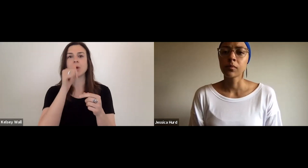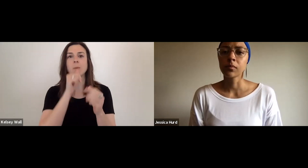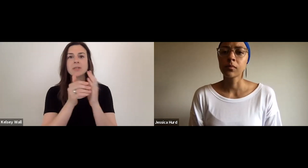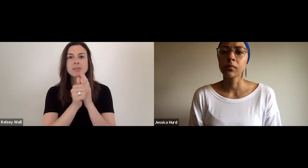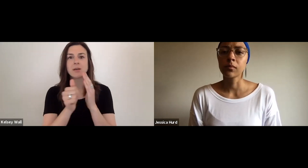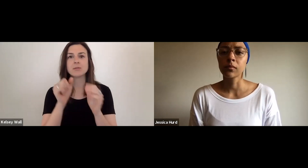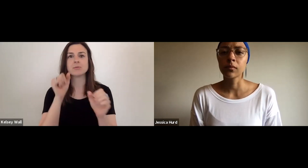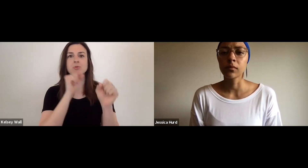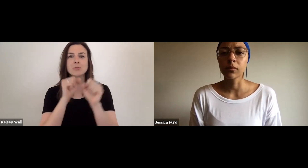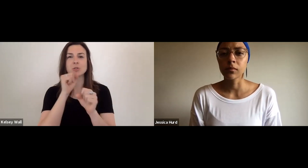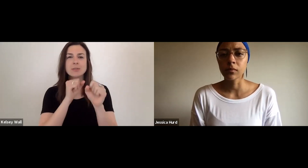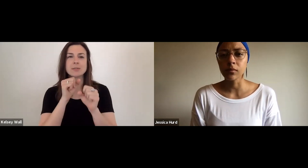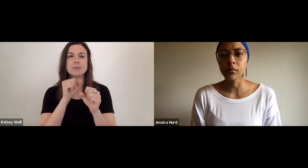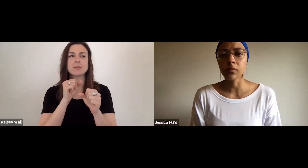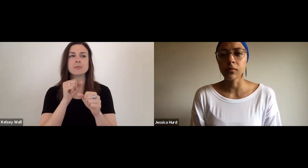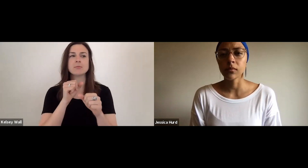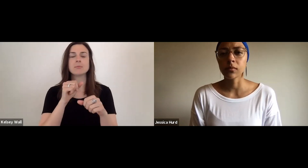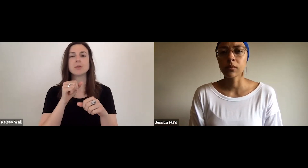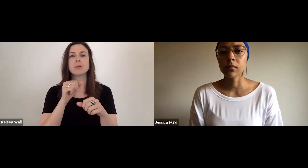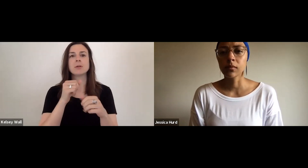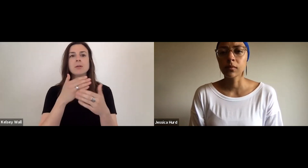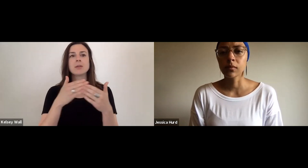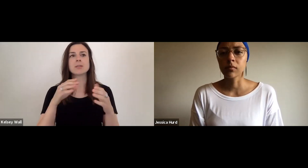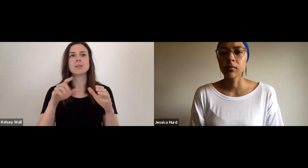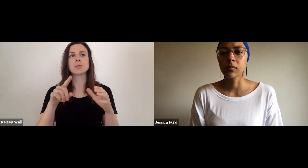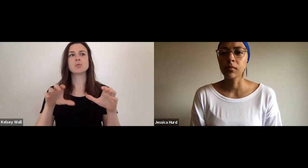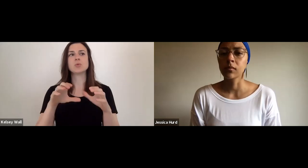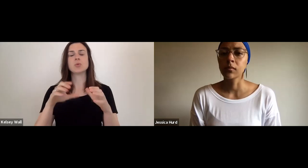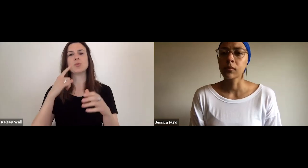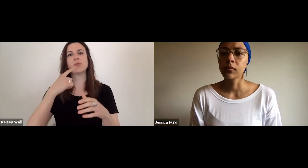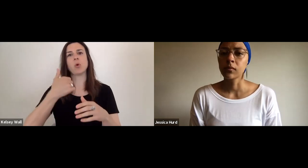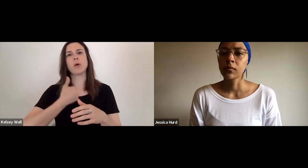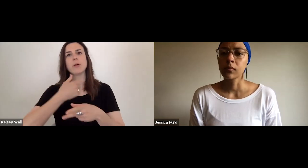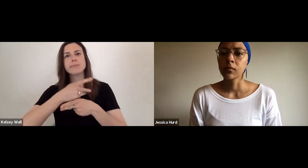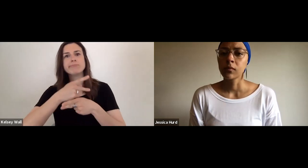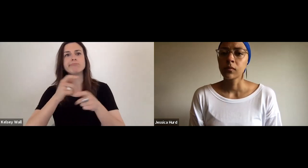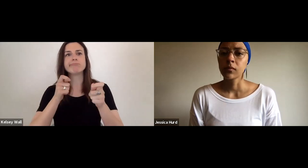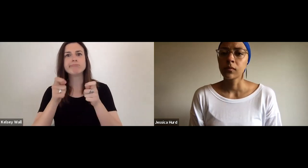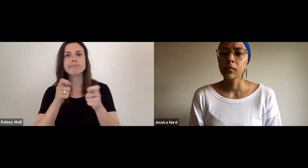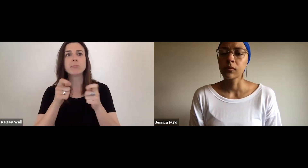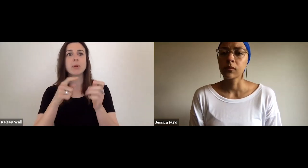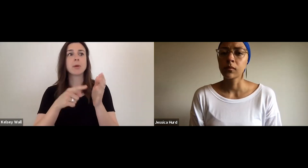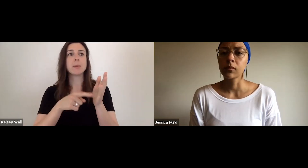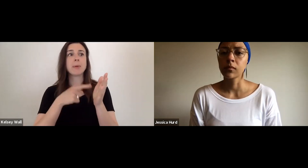that coping strategies and skills, these are things that we do